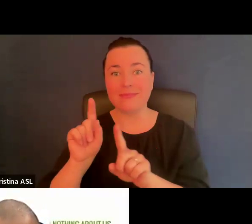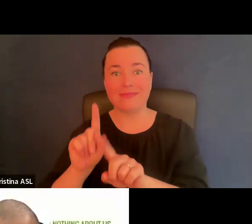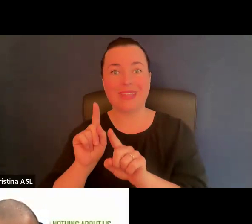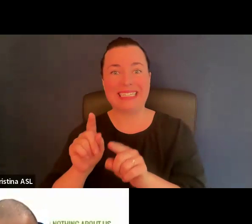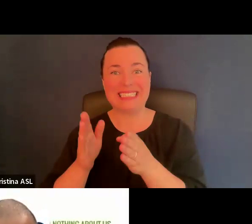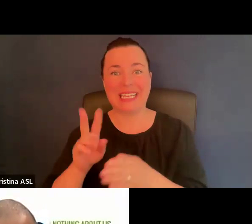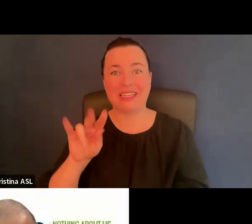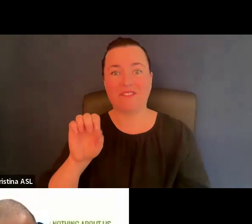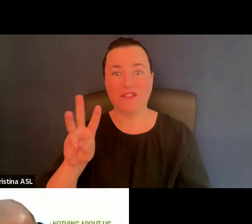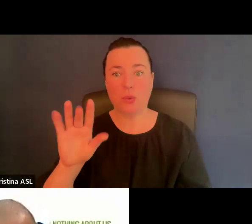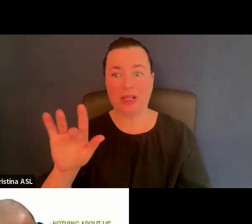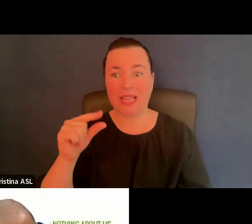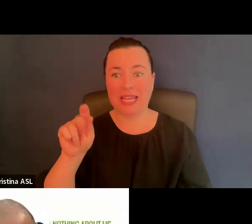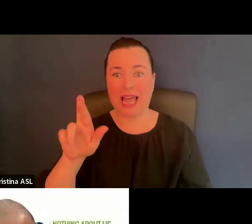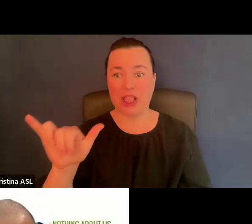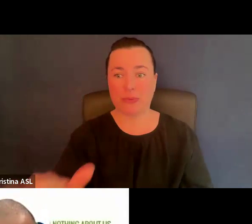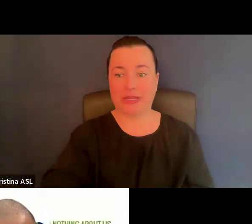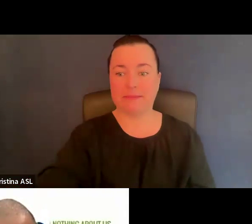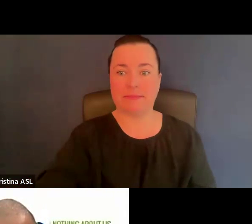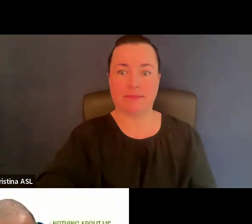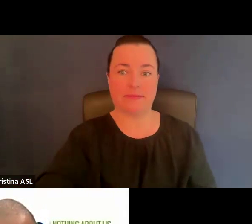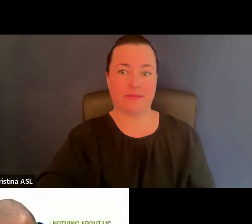does that help for folks to be able to see?